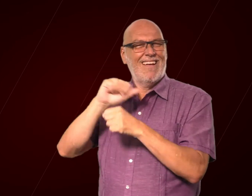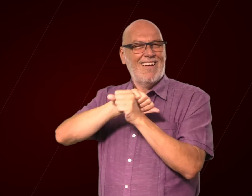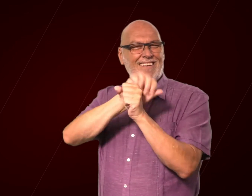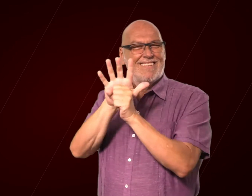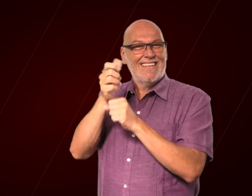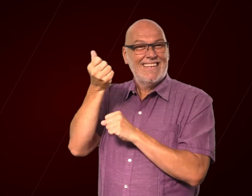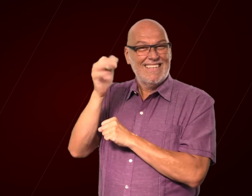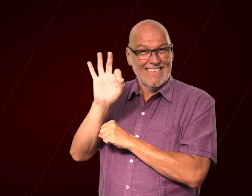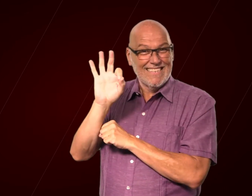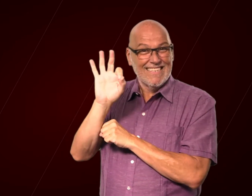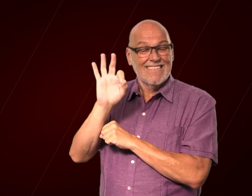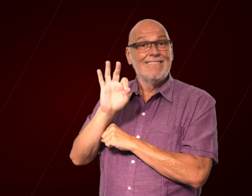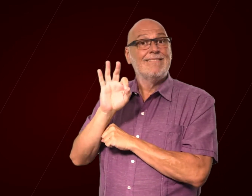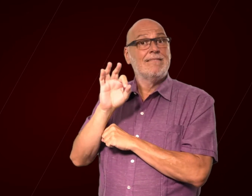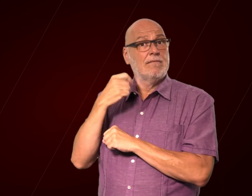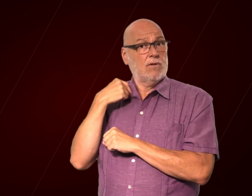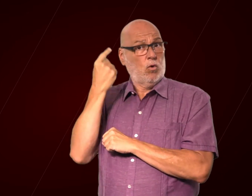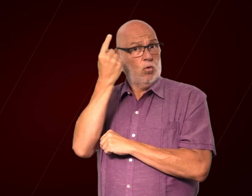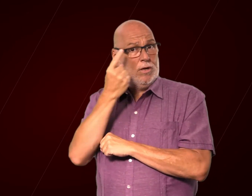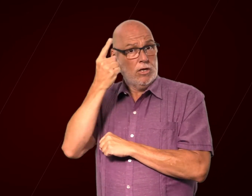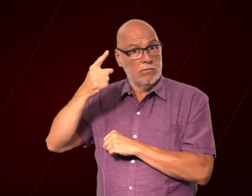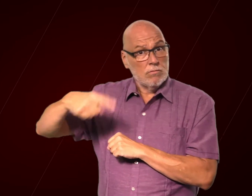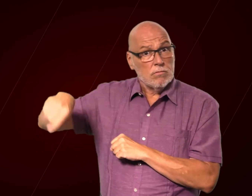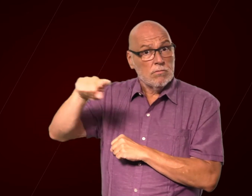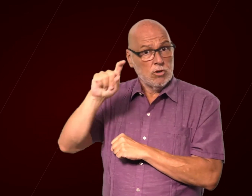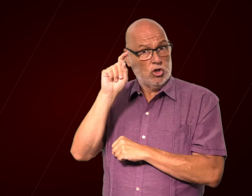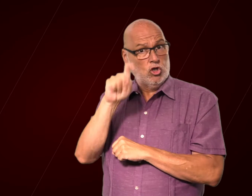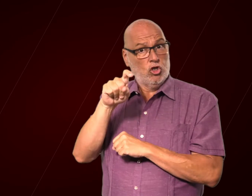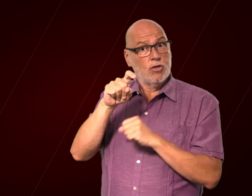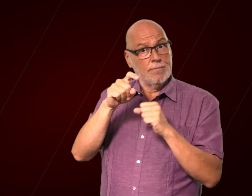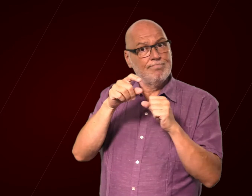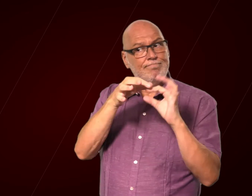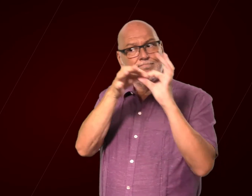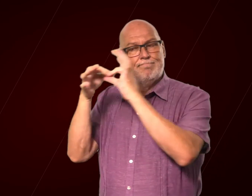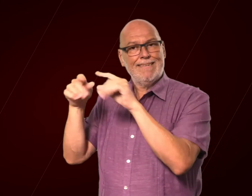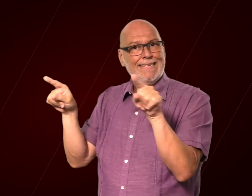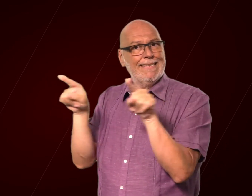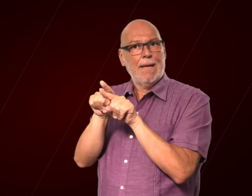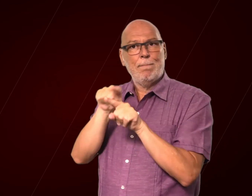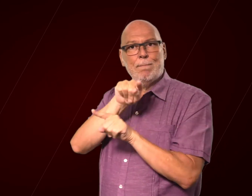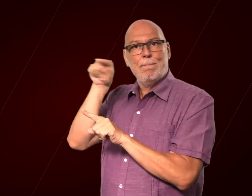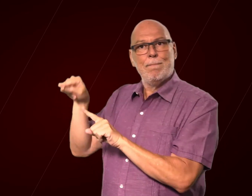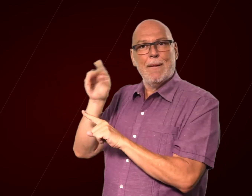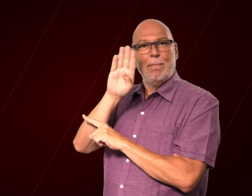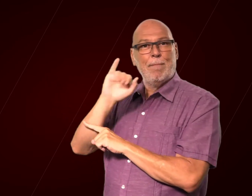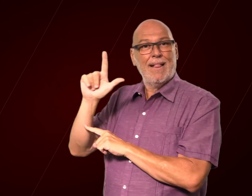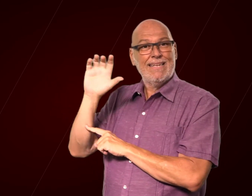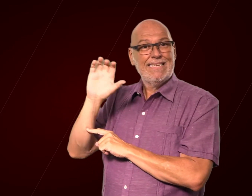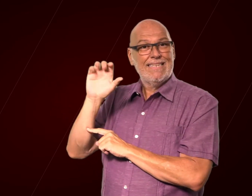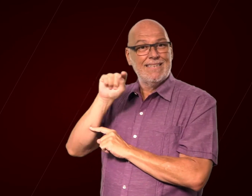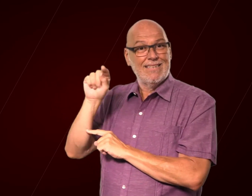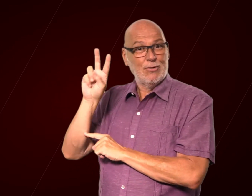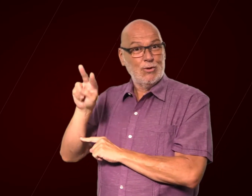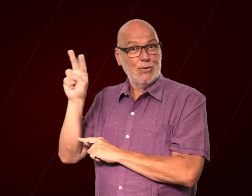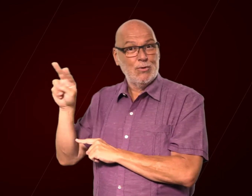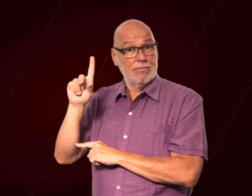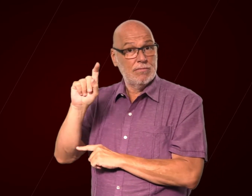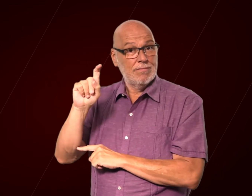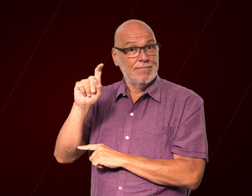with COVID-19 so they should be able to do the same with Bill C-22?